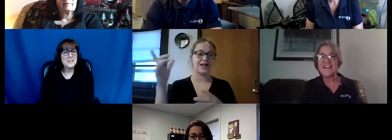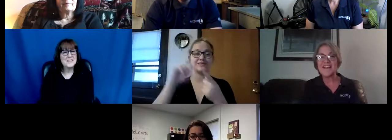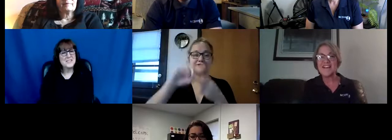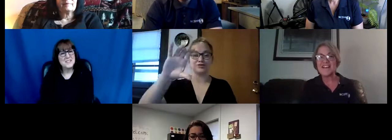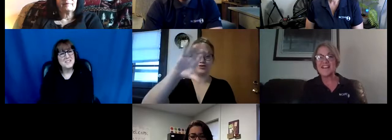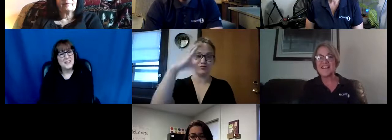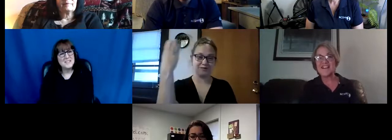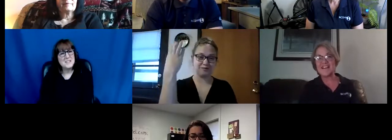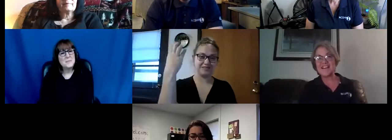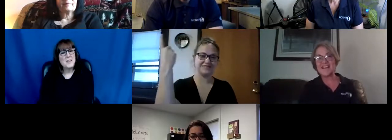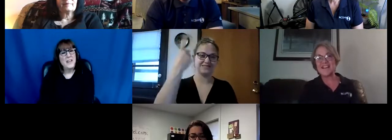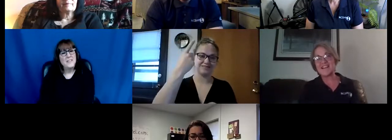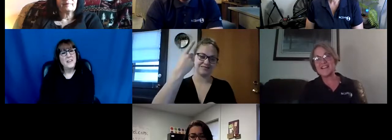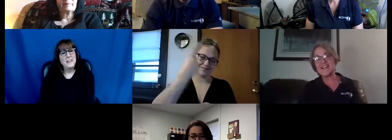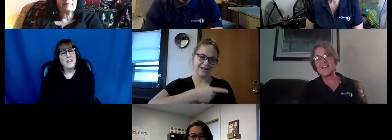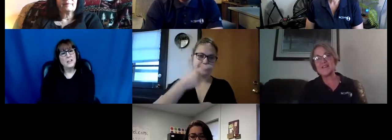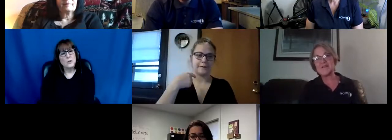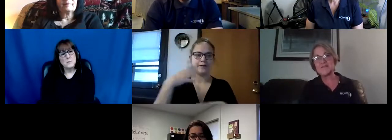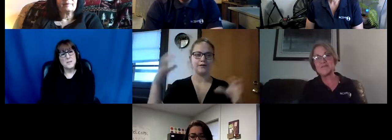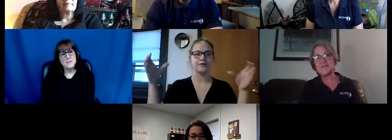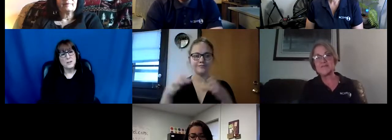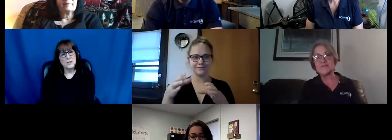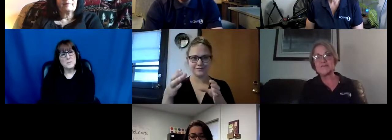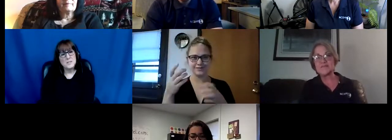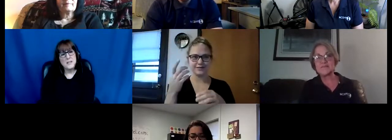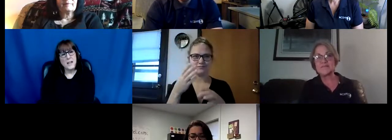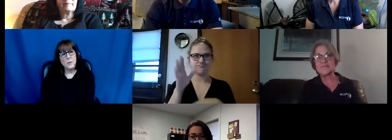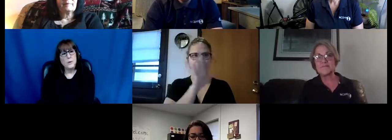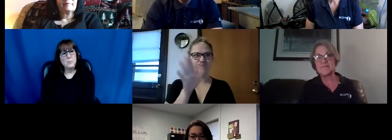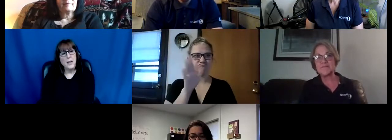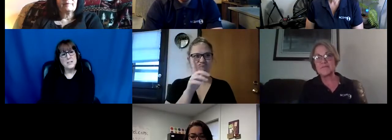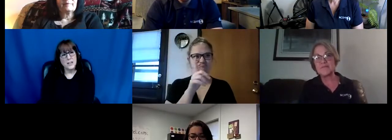they set and then at Christmas on Christmas day we get back together